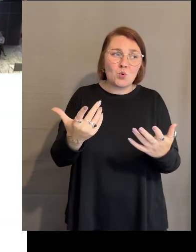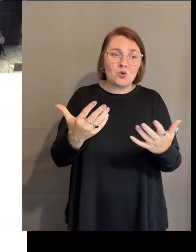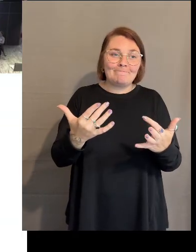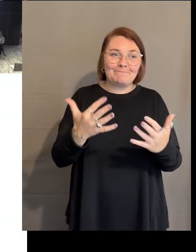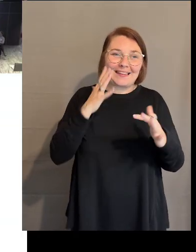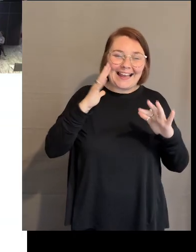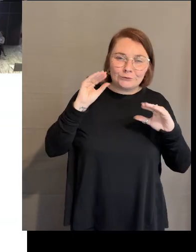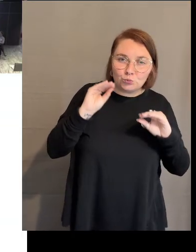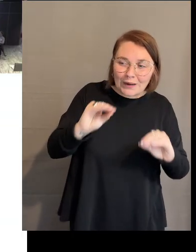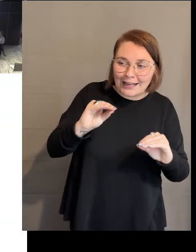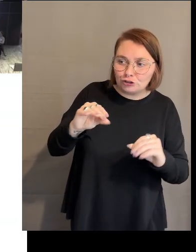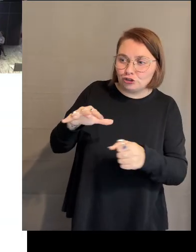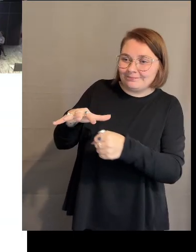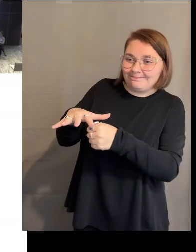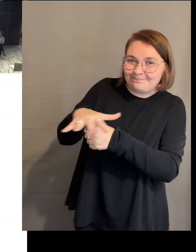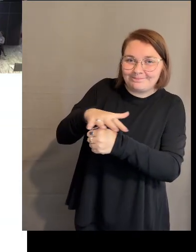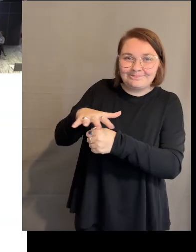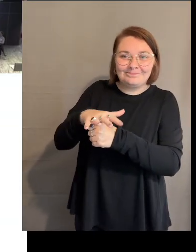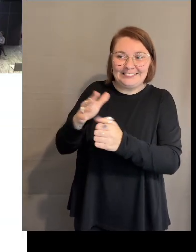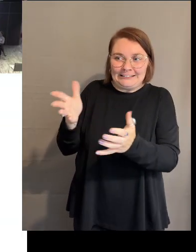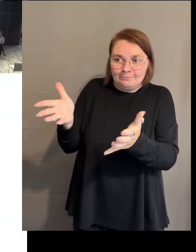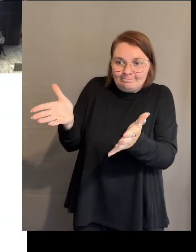Arena, but we're gonna try to start attending more.